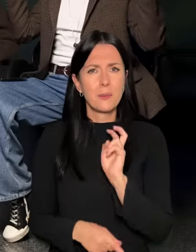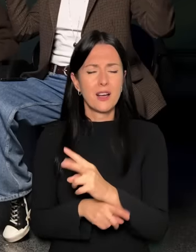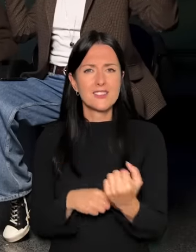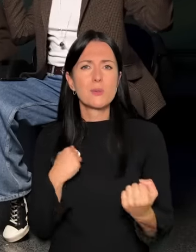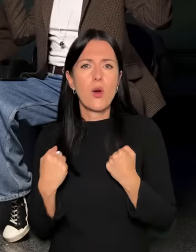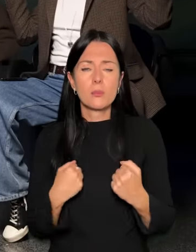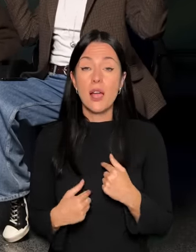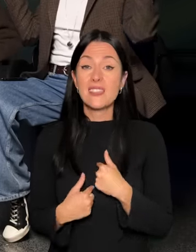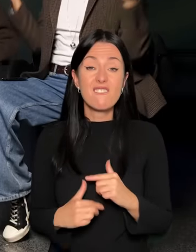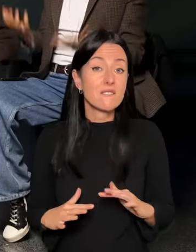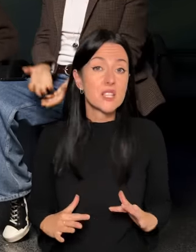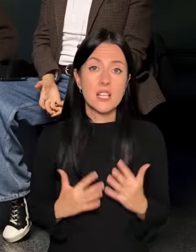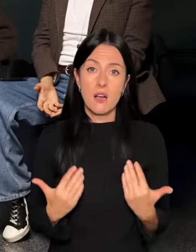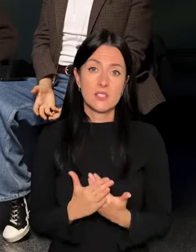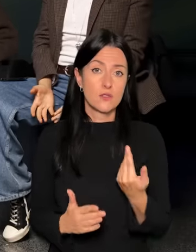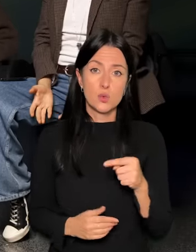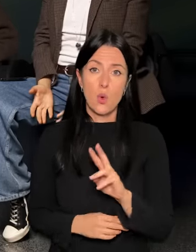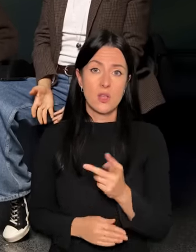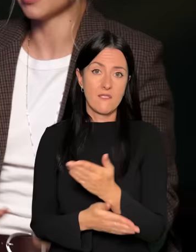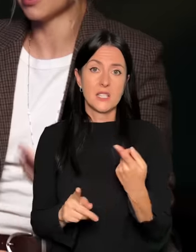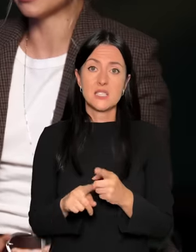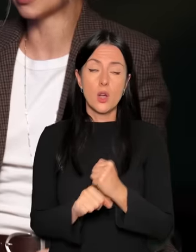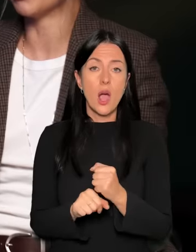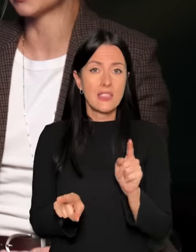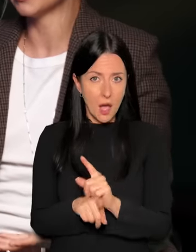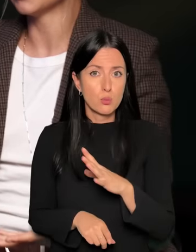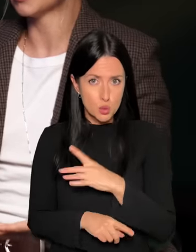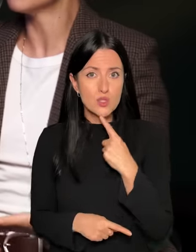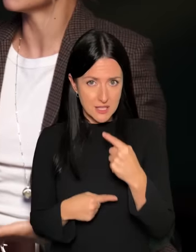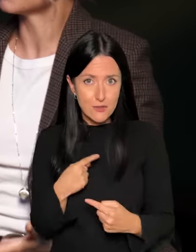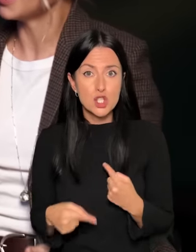should go to the gym." I'm in awe of how you do it. Has it always been like this?